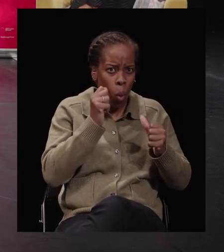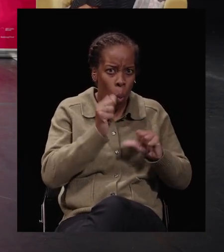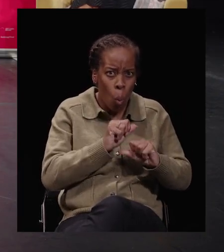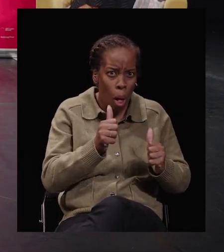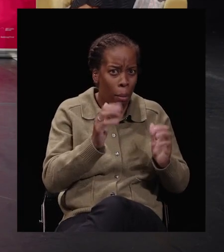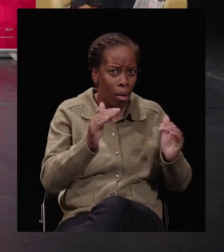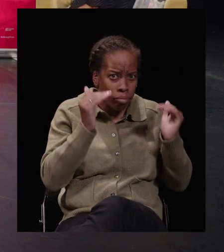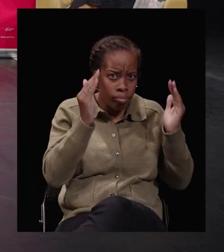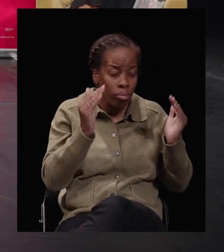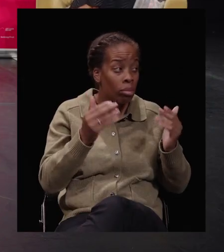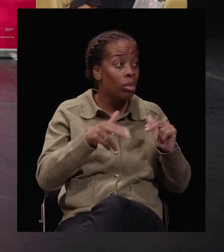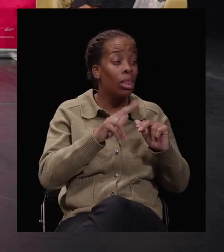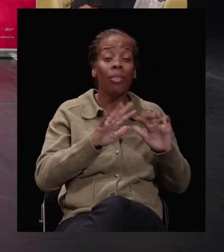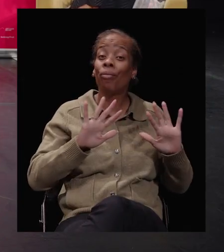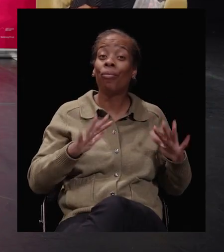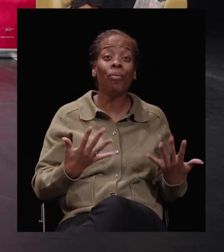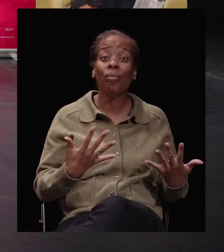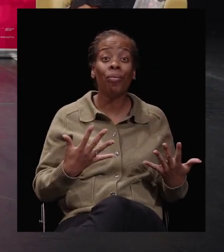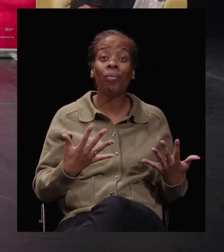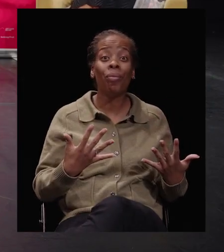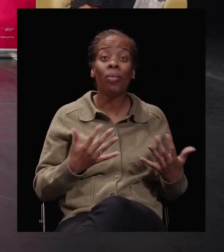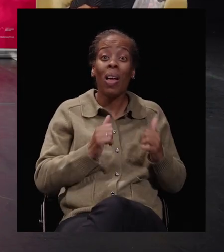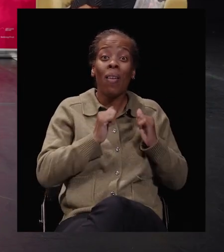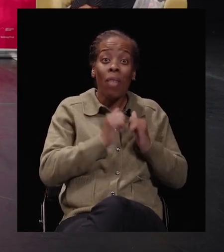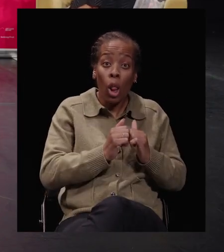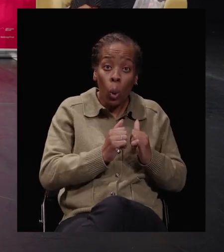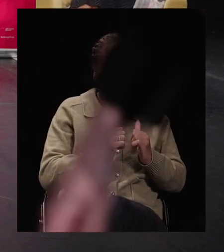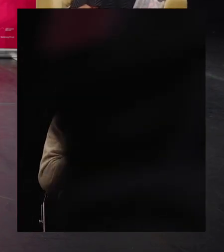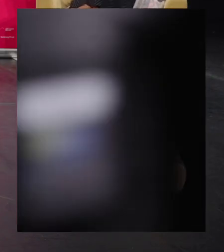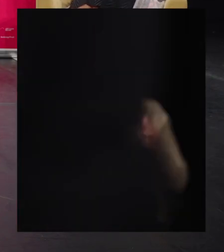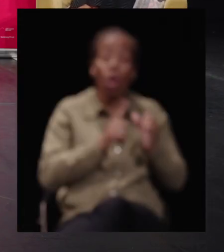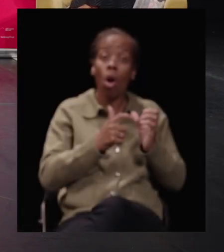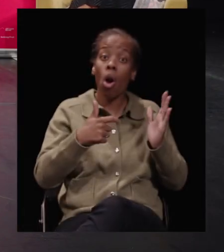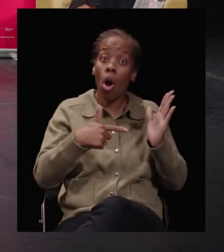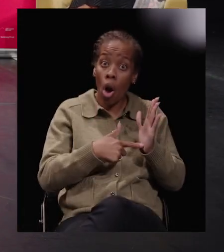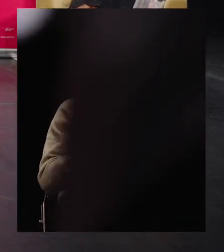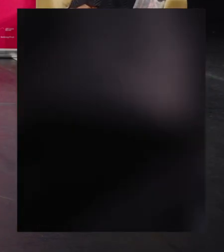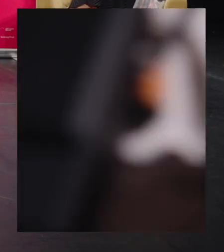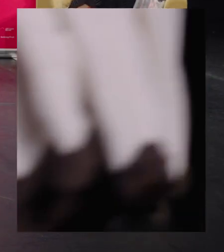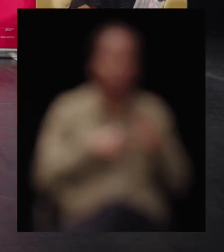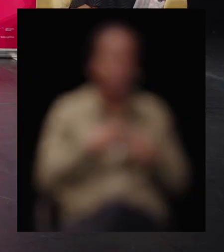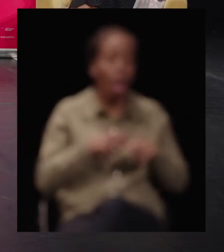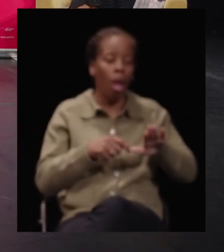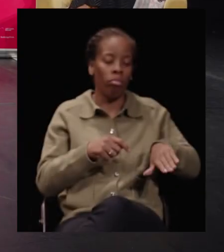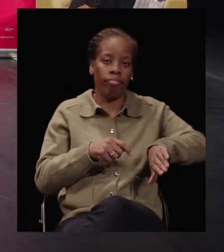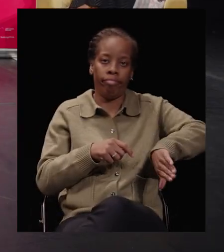where we'll see the value of arts education back where it should be. Anyone feel the same? 100%. It's not rocket science.